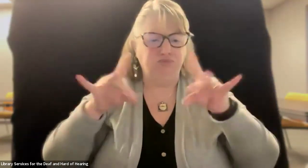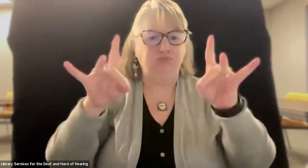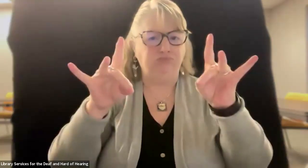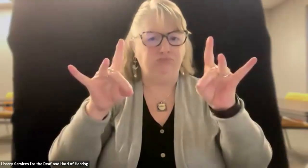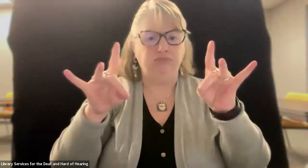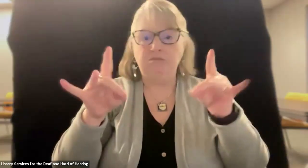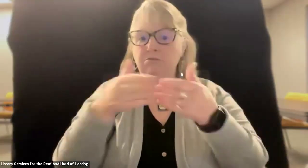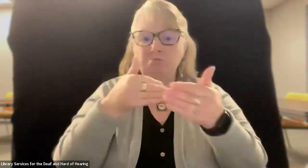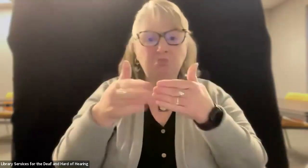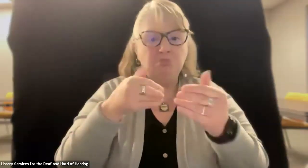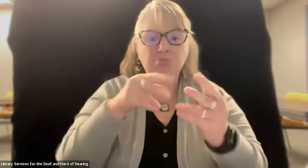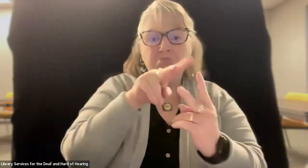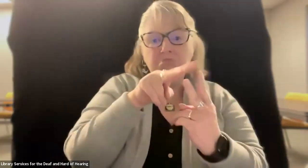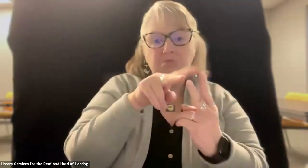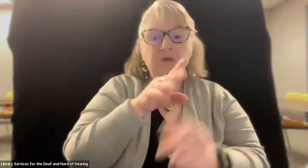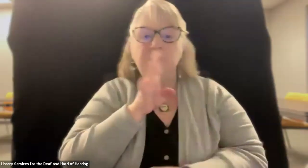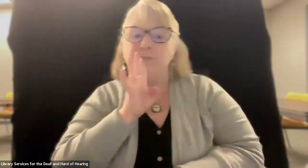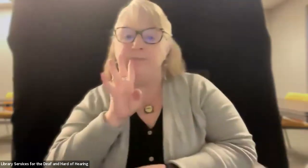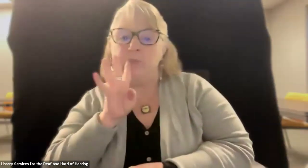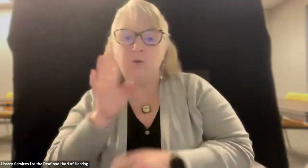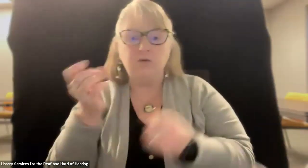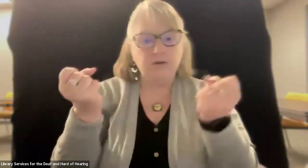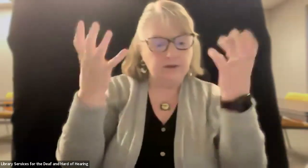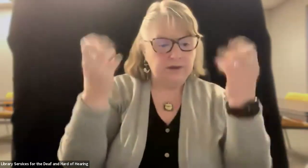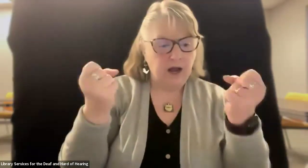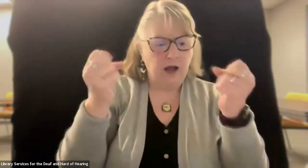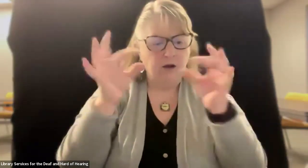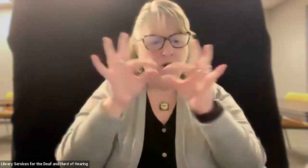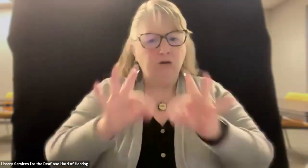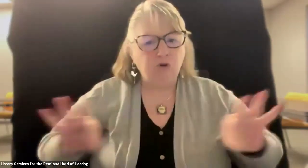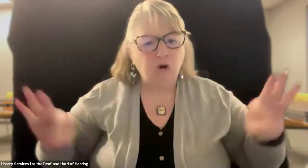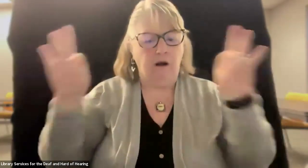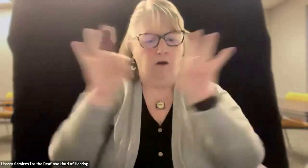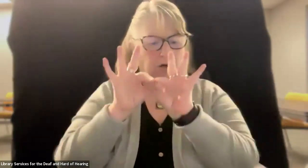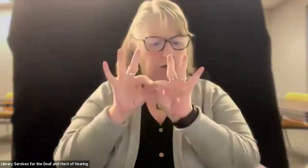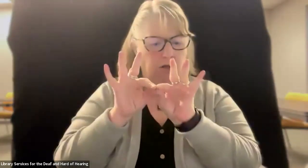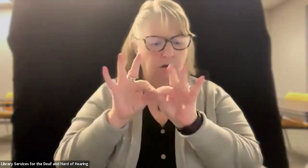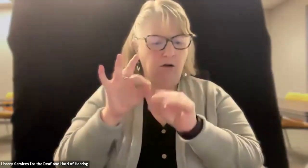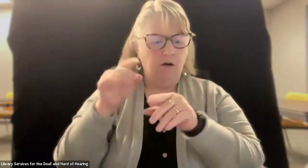Why is early language acquisition, whether it's spoken or signed,